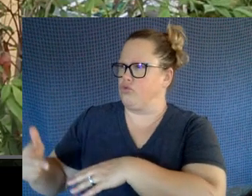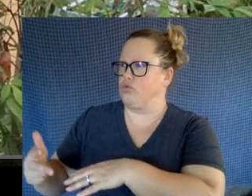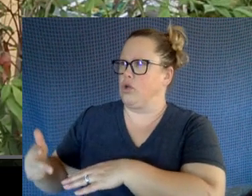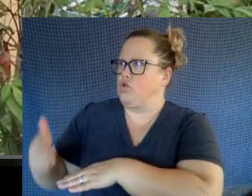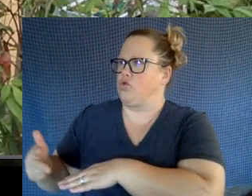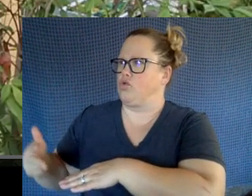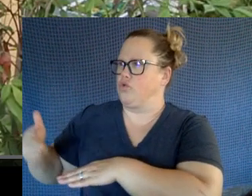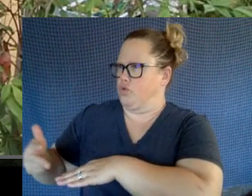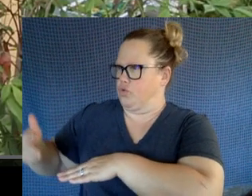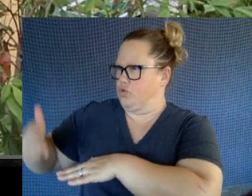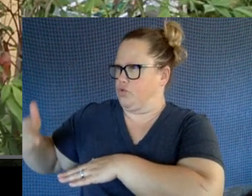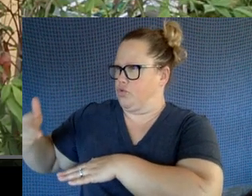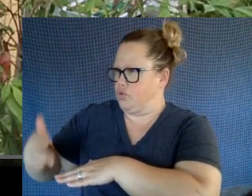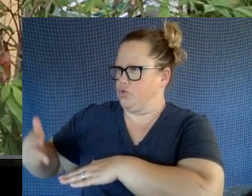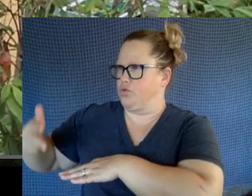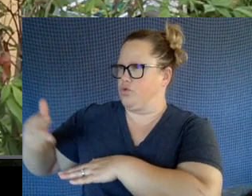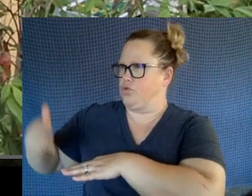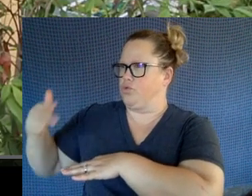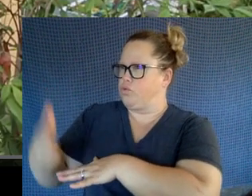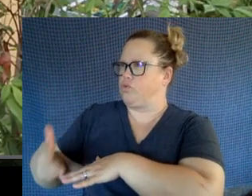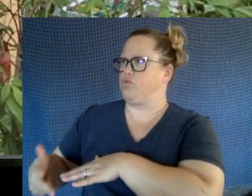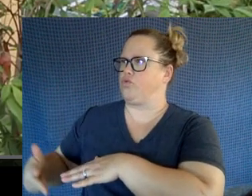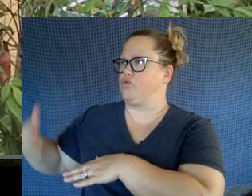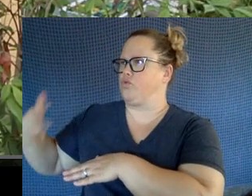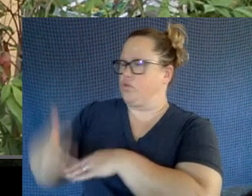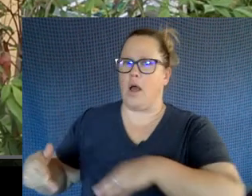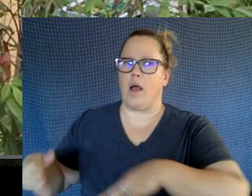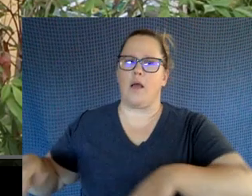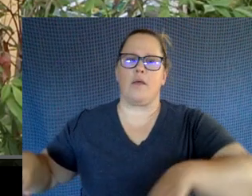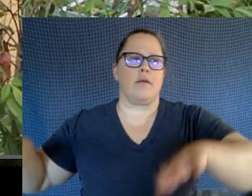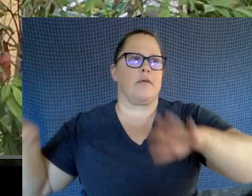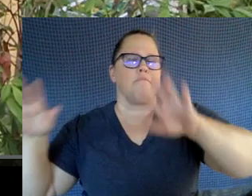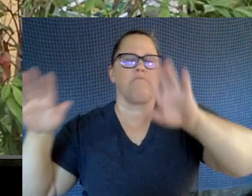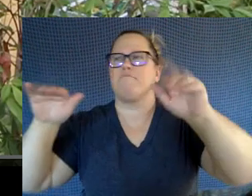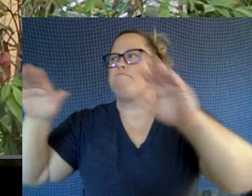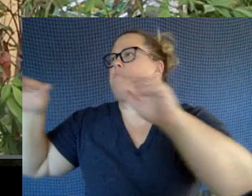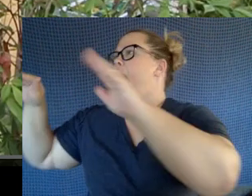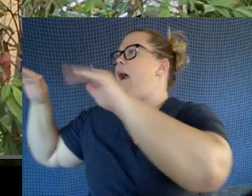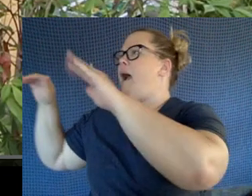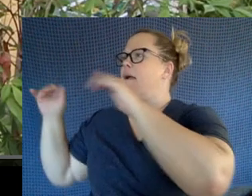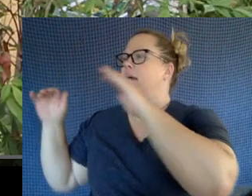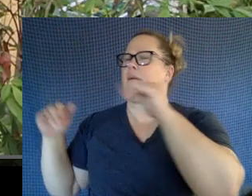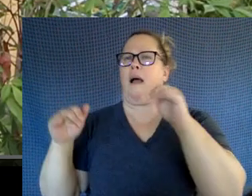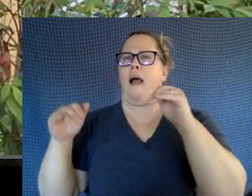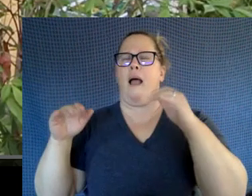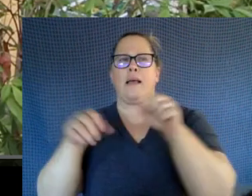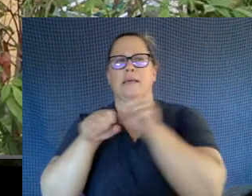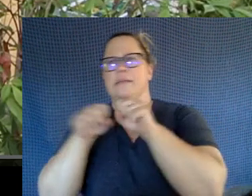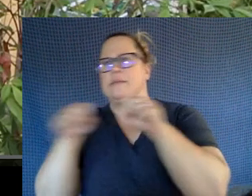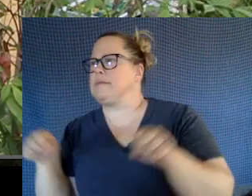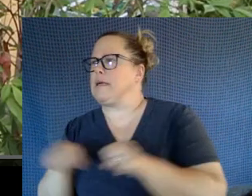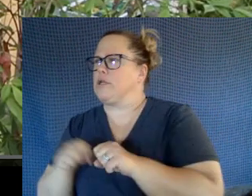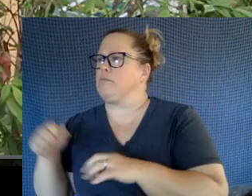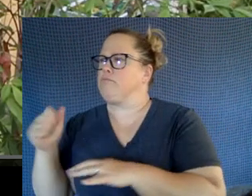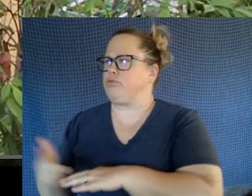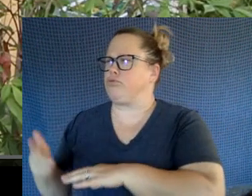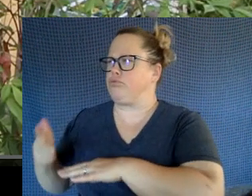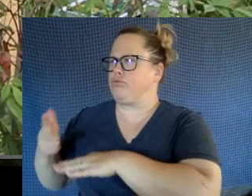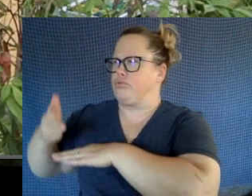tink tink. Nye bye Trade Street Station. Canook knie. Thrumming and a